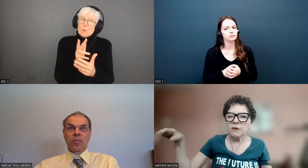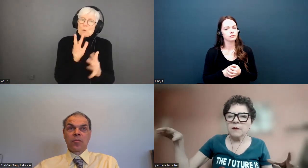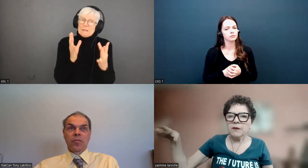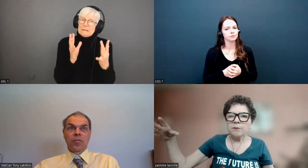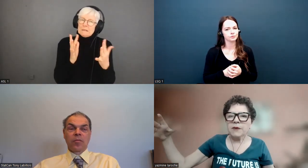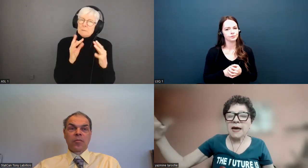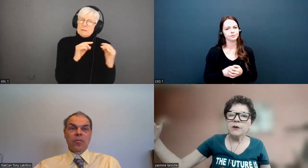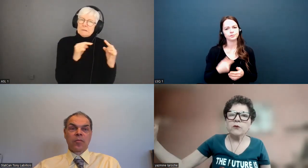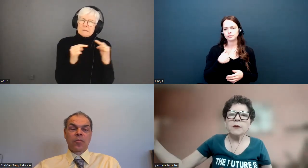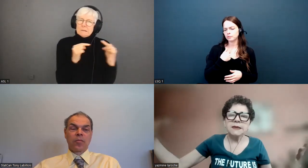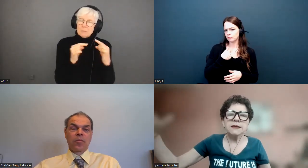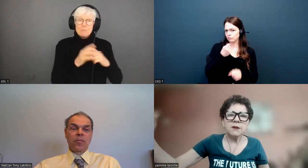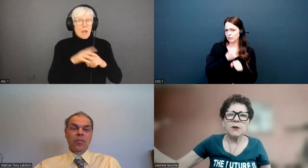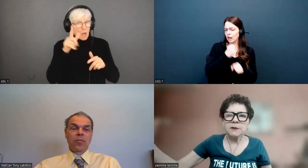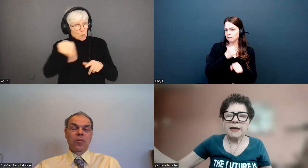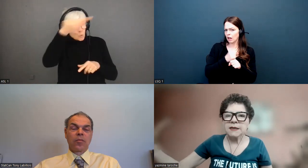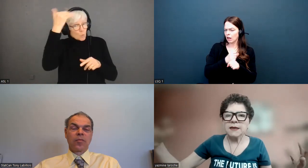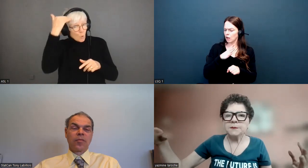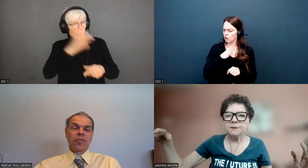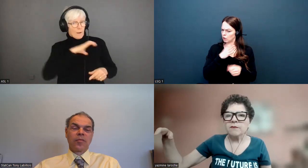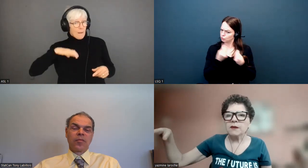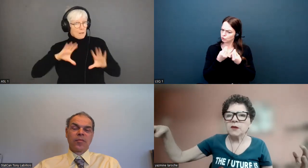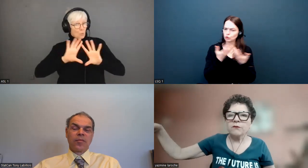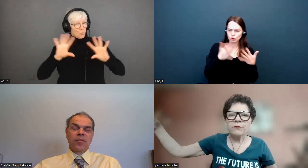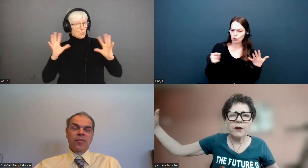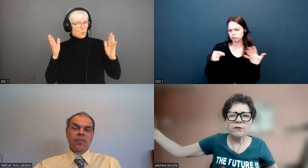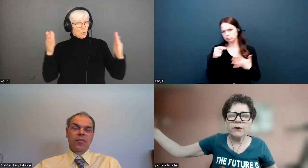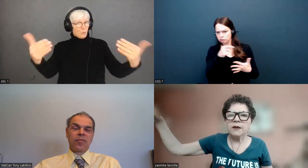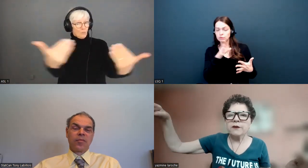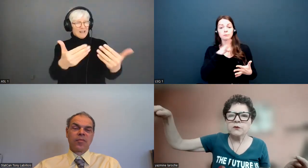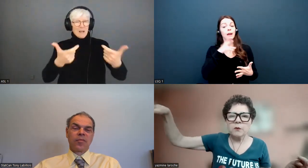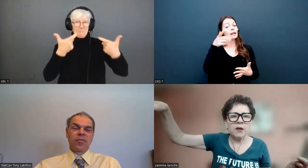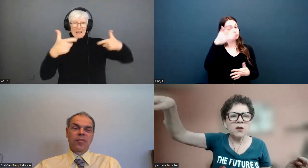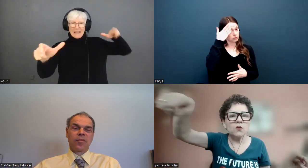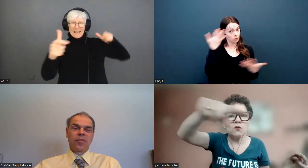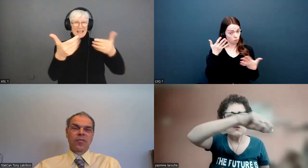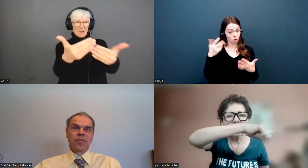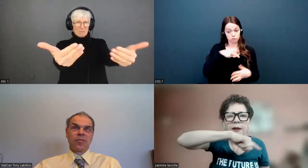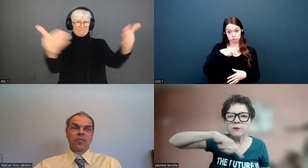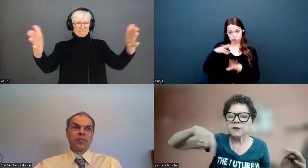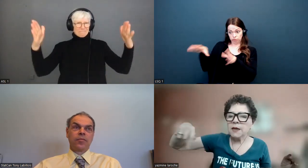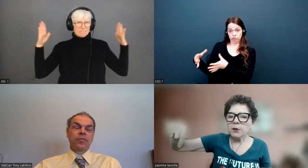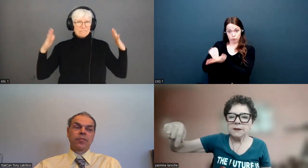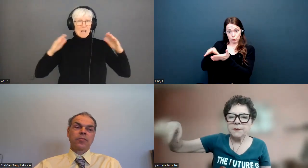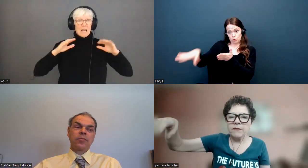the cabinet room at least as it was back then it's a very very large room huge round table